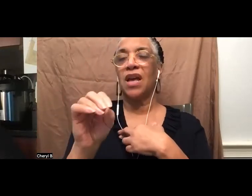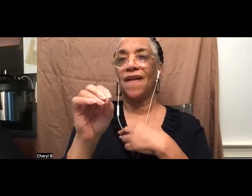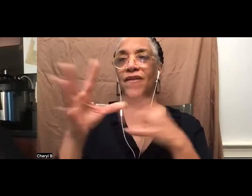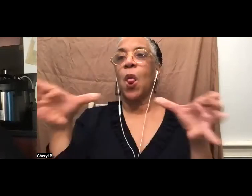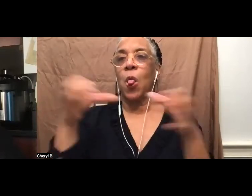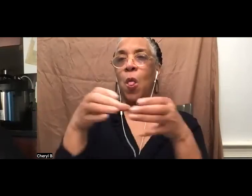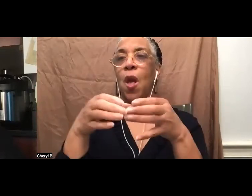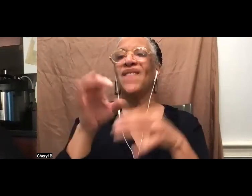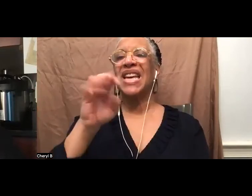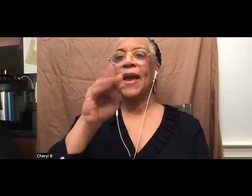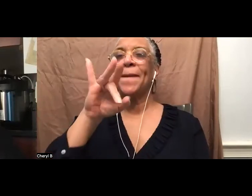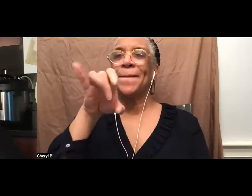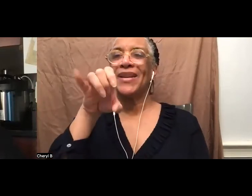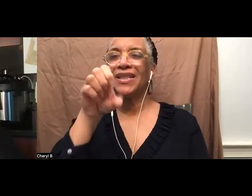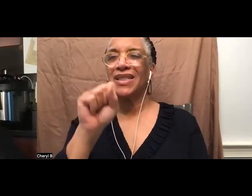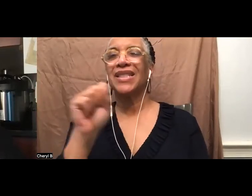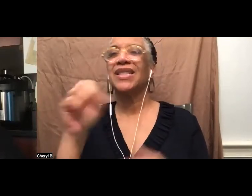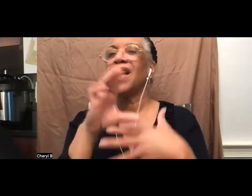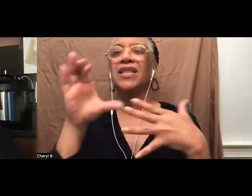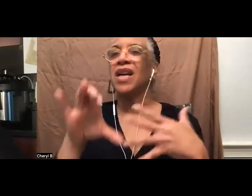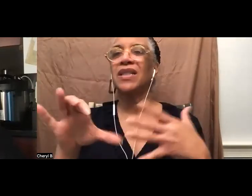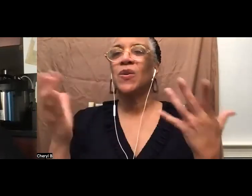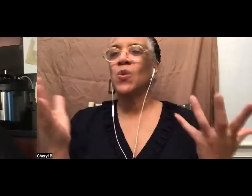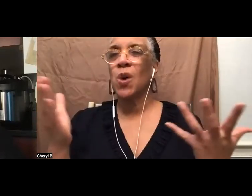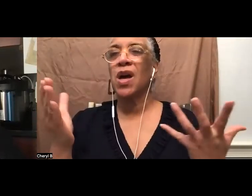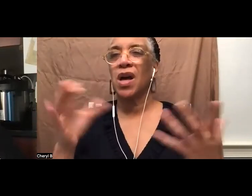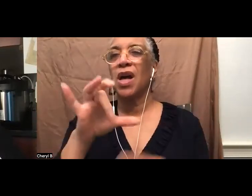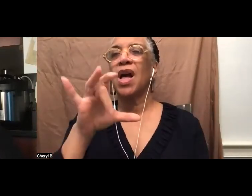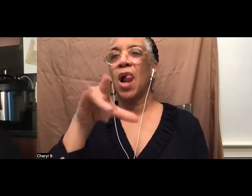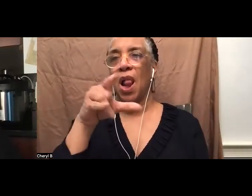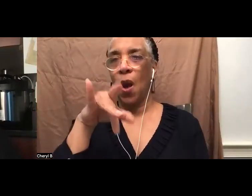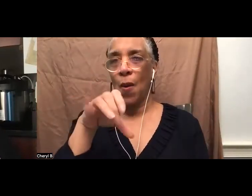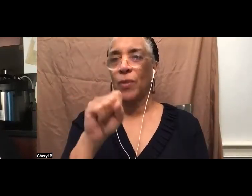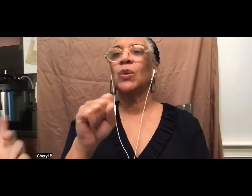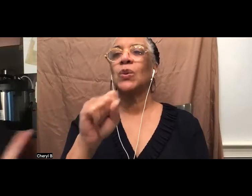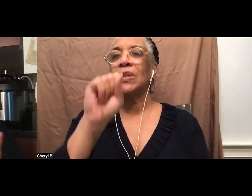emissions are a consequence of the exploitation of the Global South.